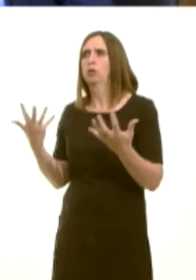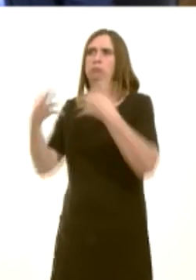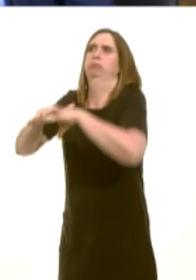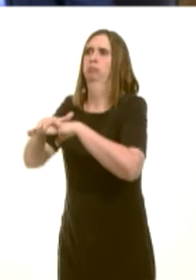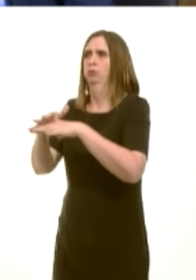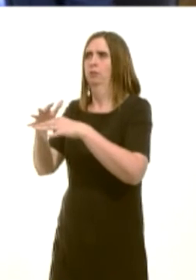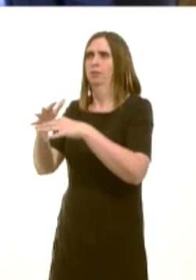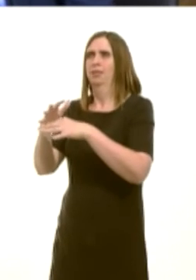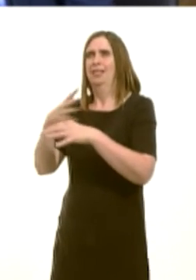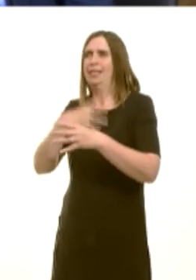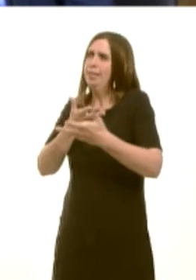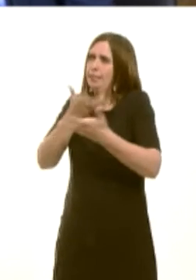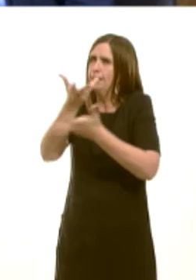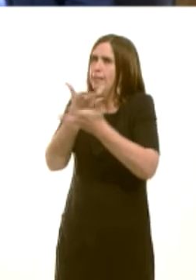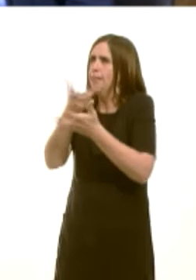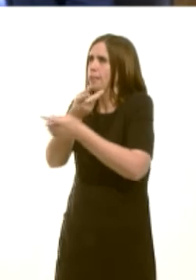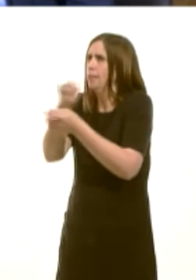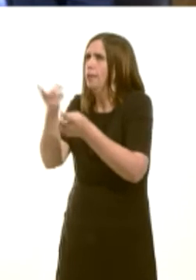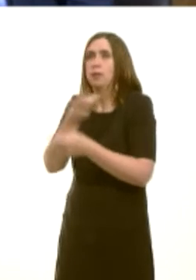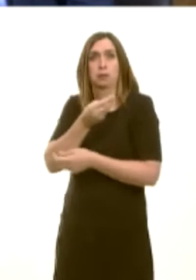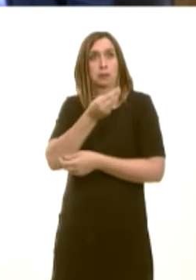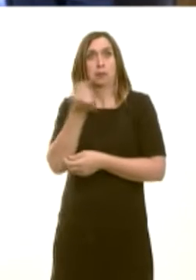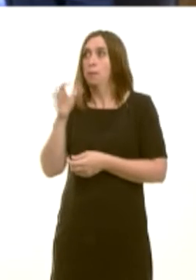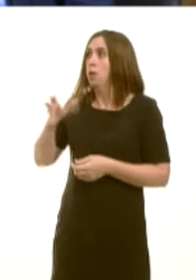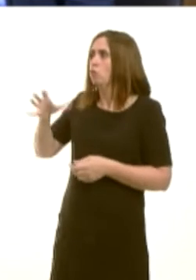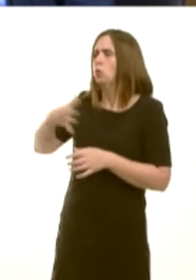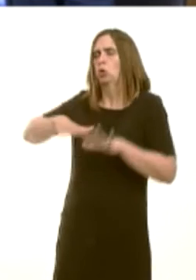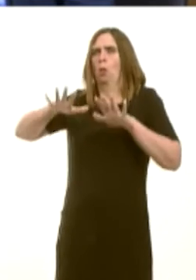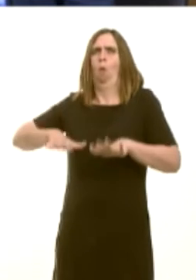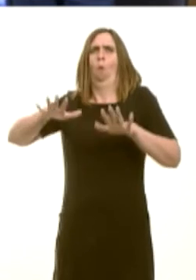been done. There are other countries out there that want to slow down in terms of integration.